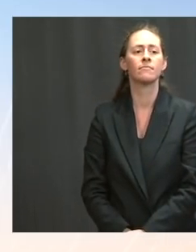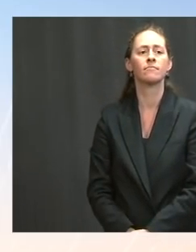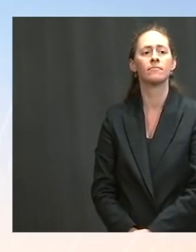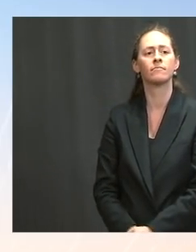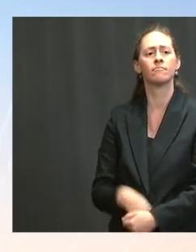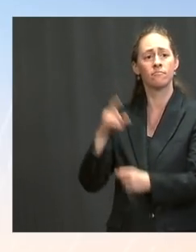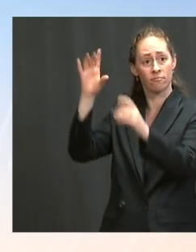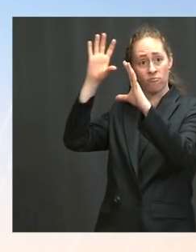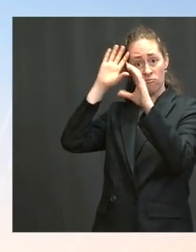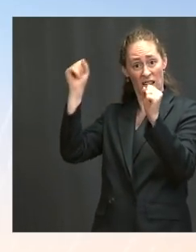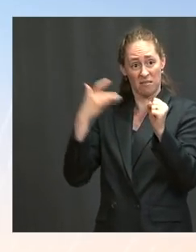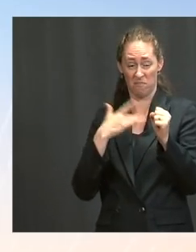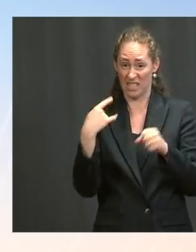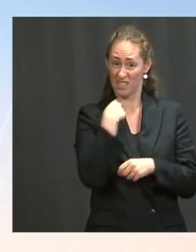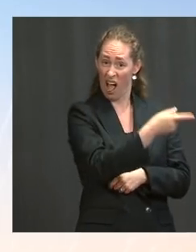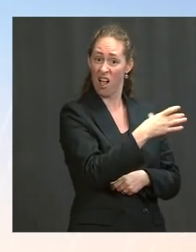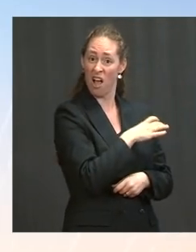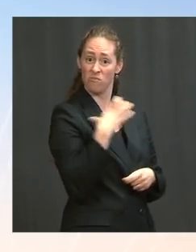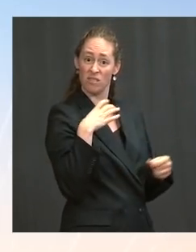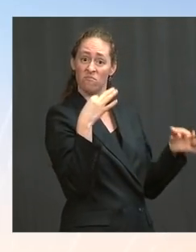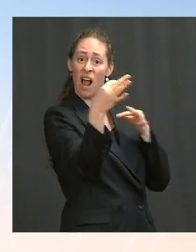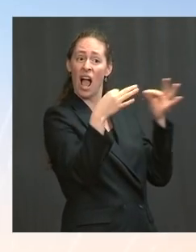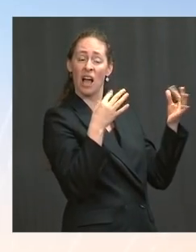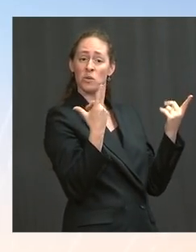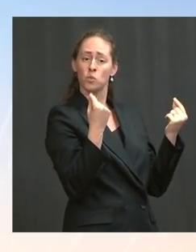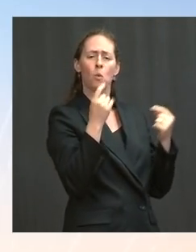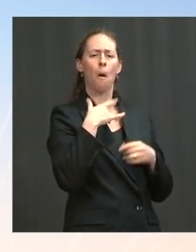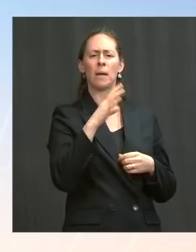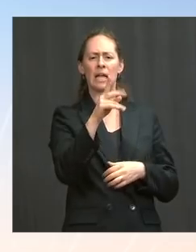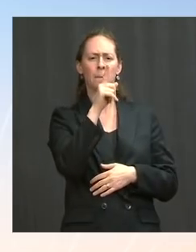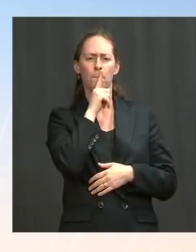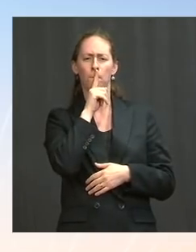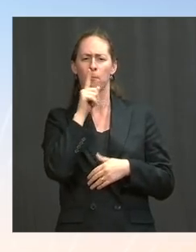Ms. Psaki: Well, first, let me just reiterate: The President looks forward to signing each bill.